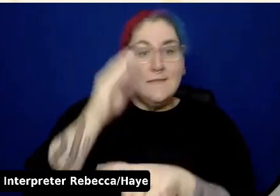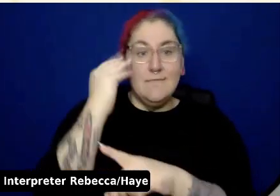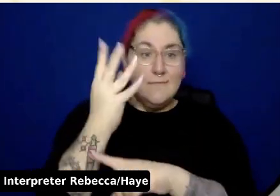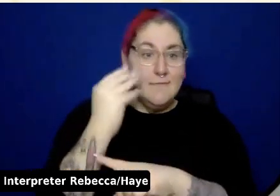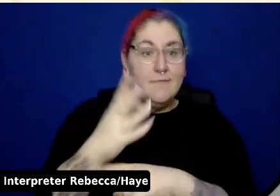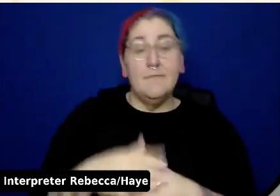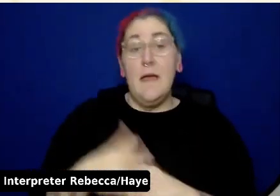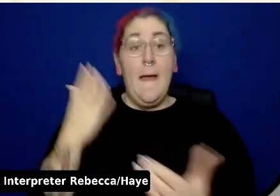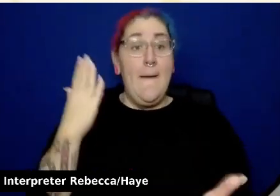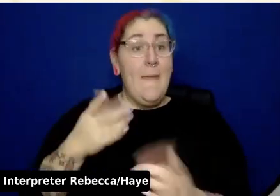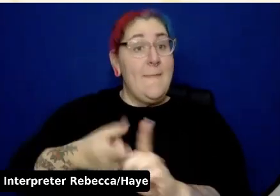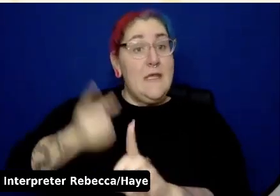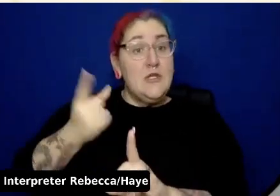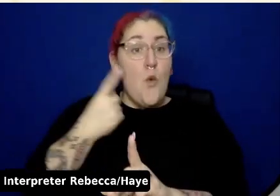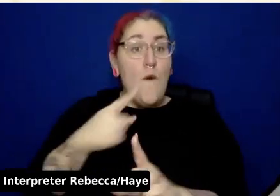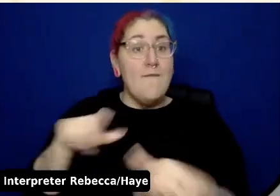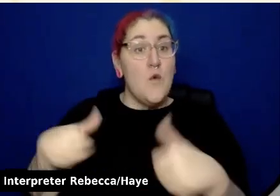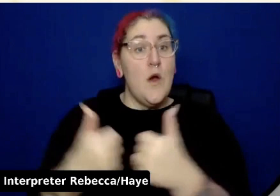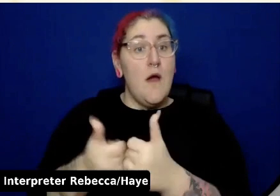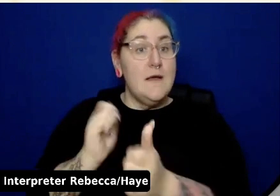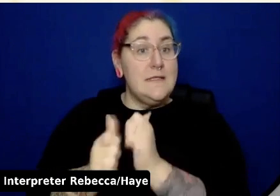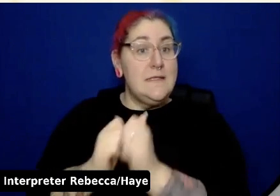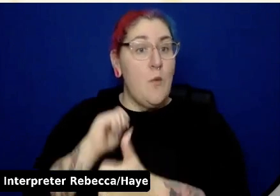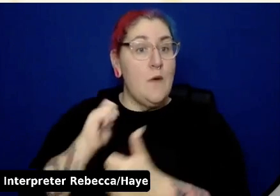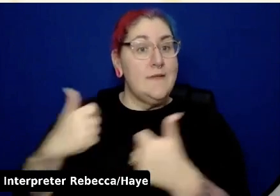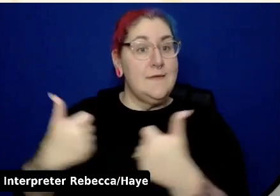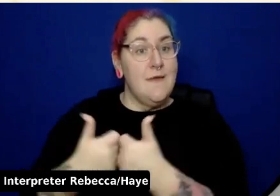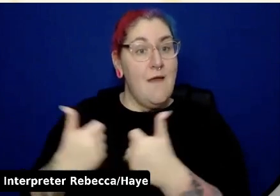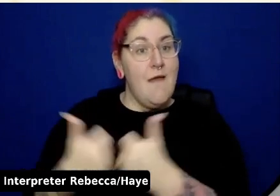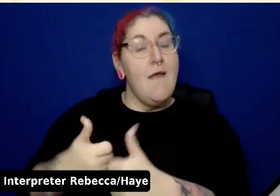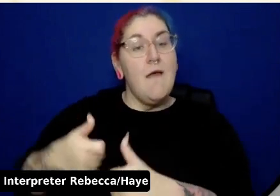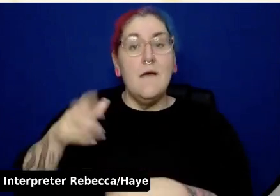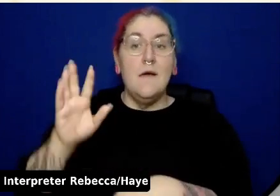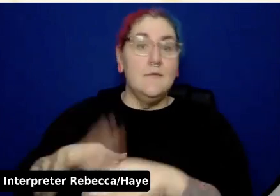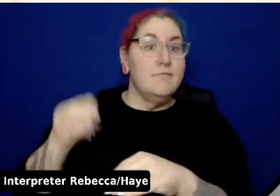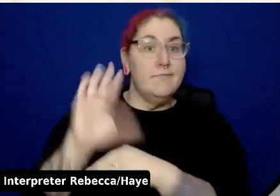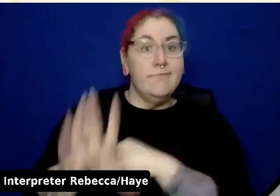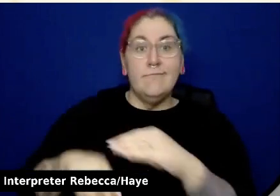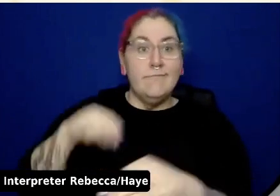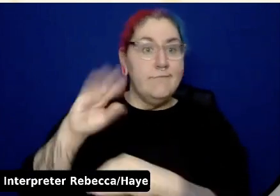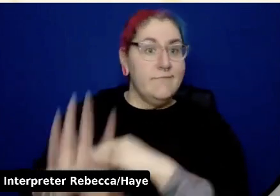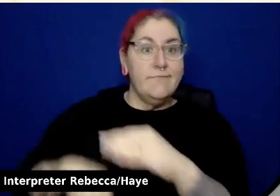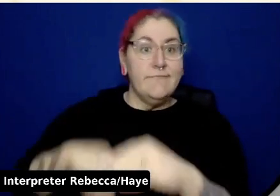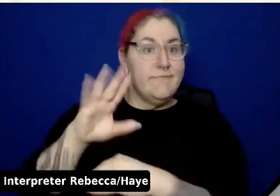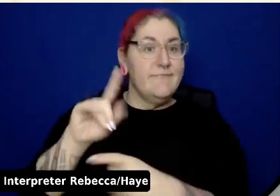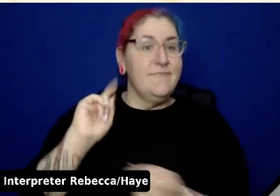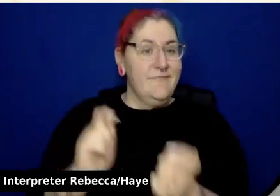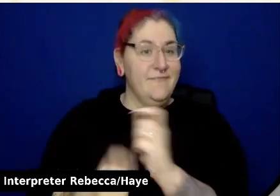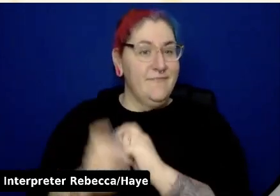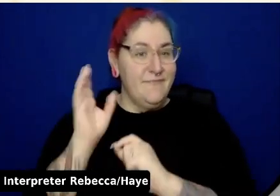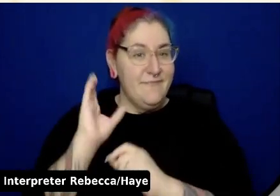This region should be marked with aria-live region. So some key points to consider while using ARIA live regions are: